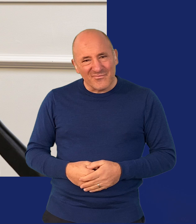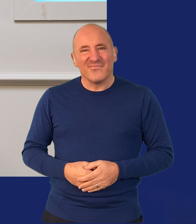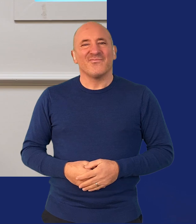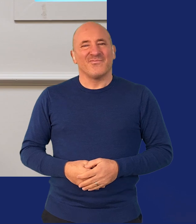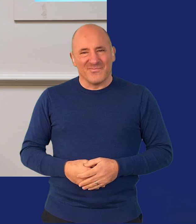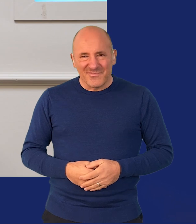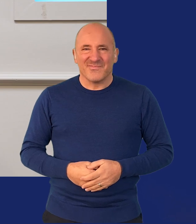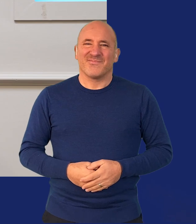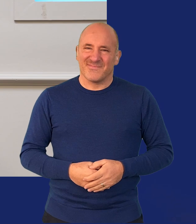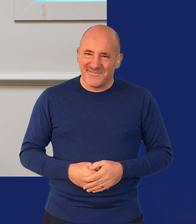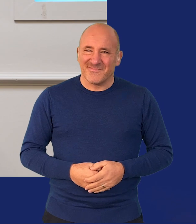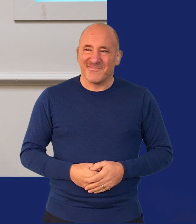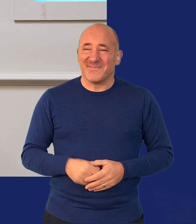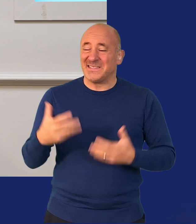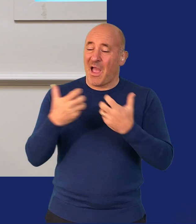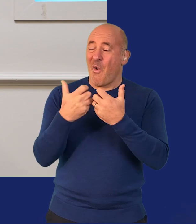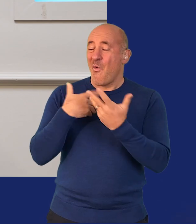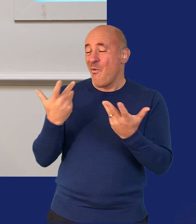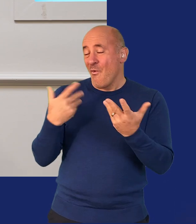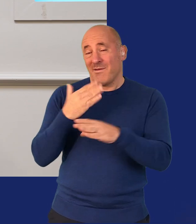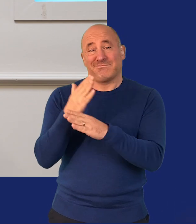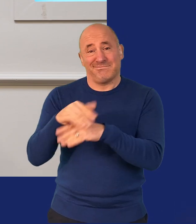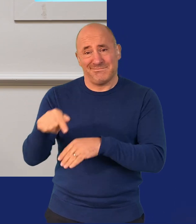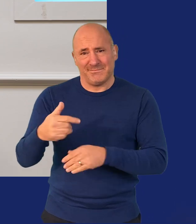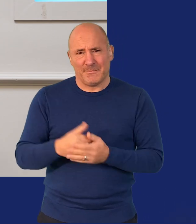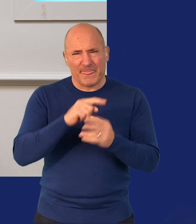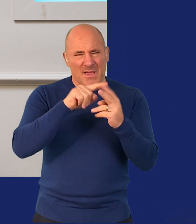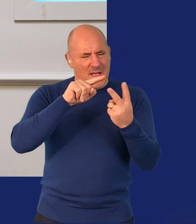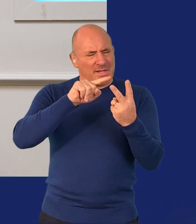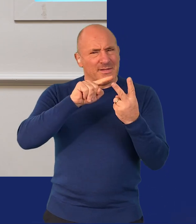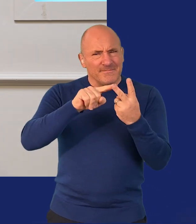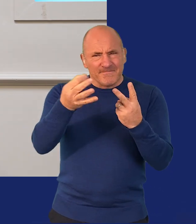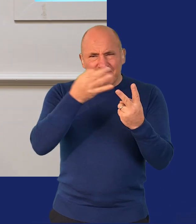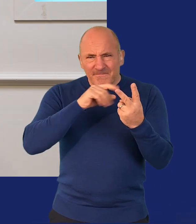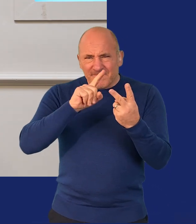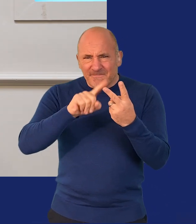Um, and then the second question, Oh, how can you learn more about e- learning and accessibility? Yes.